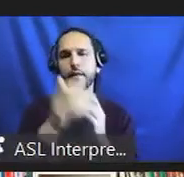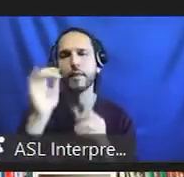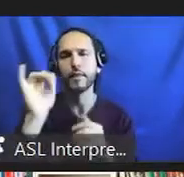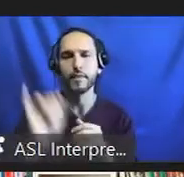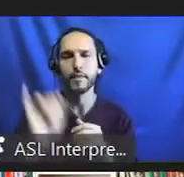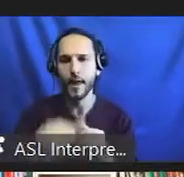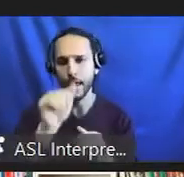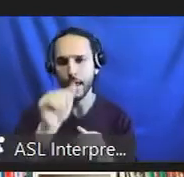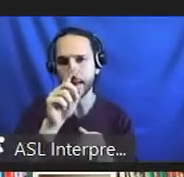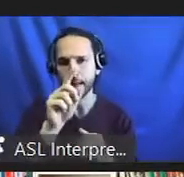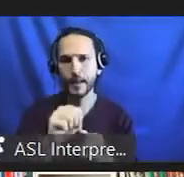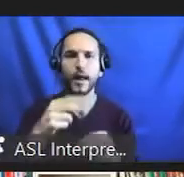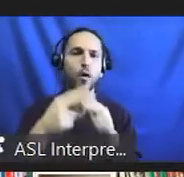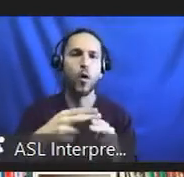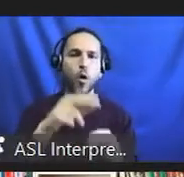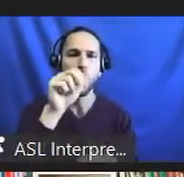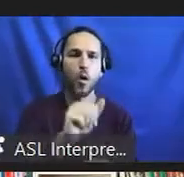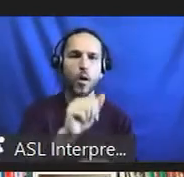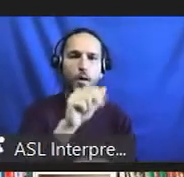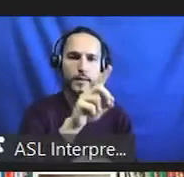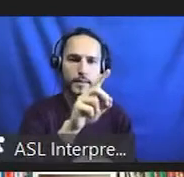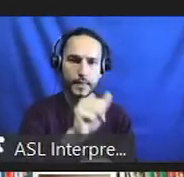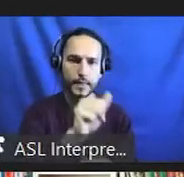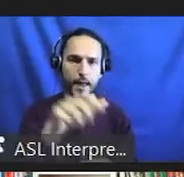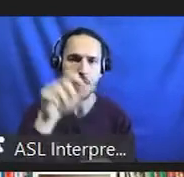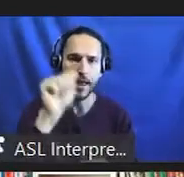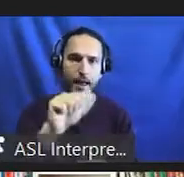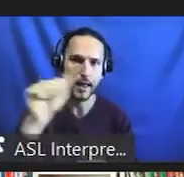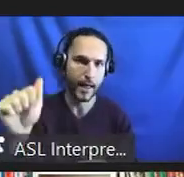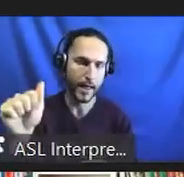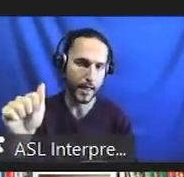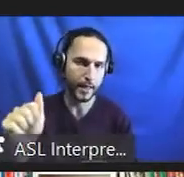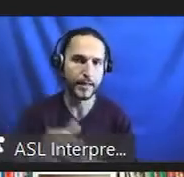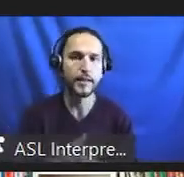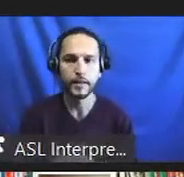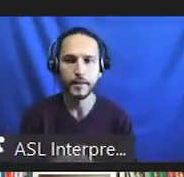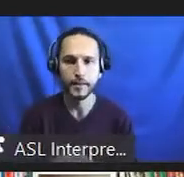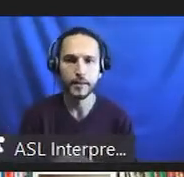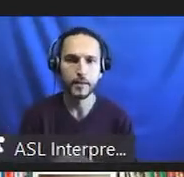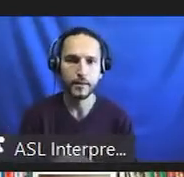Some people call it the ADA AA, or you can just call it the ADA Amendment.